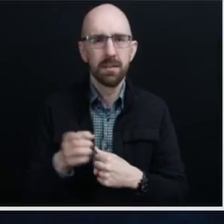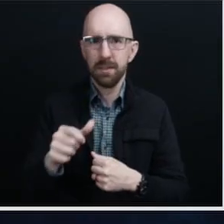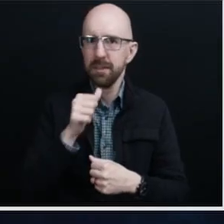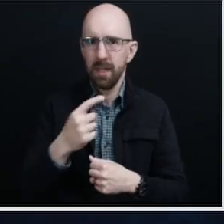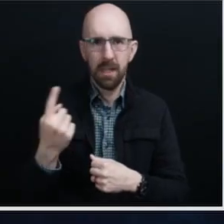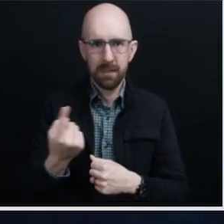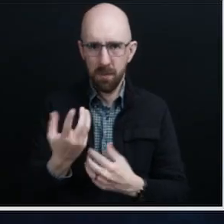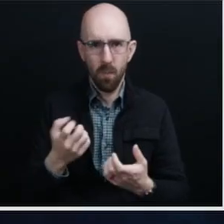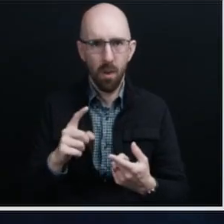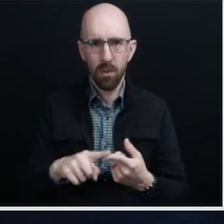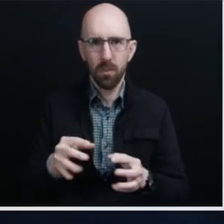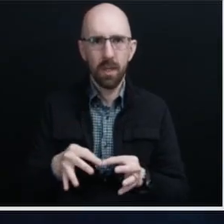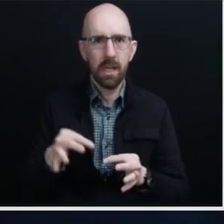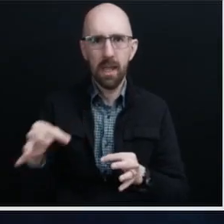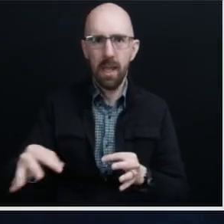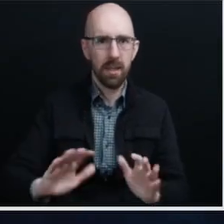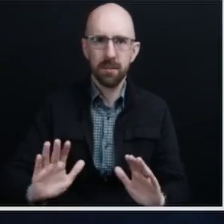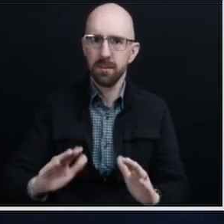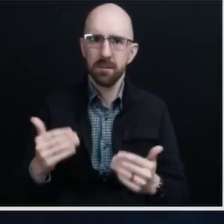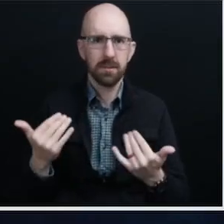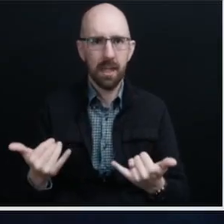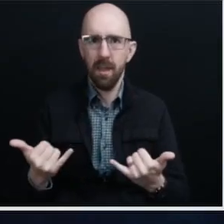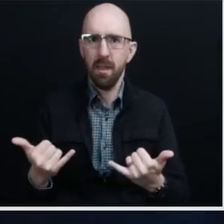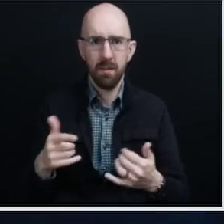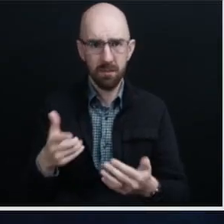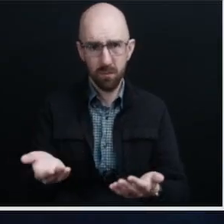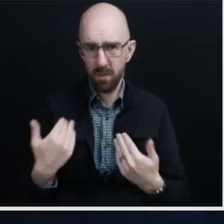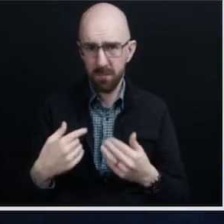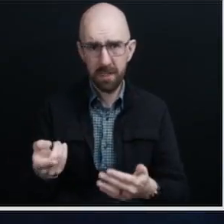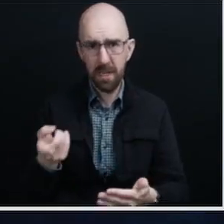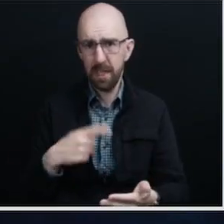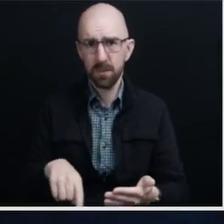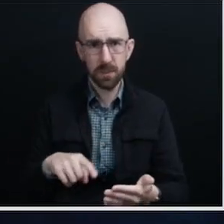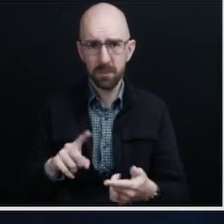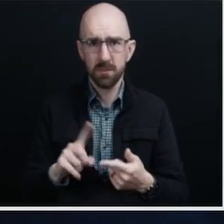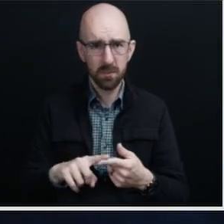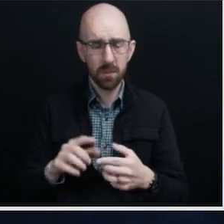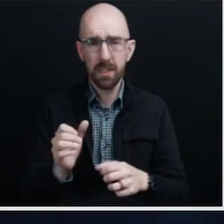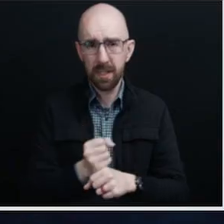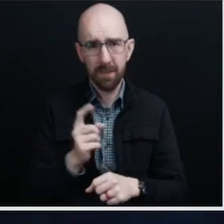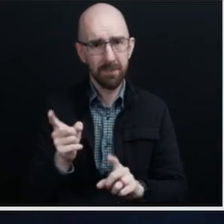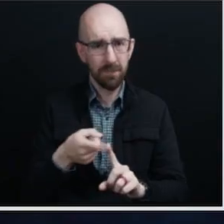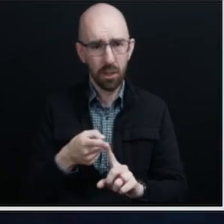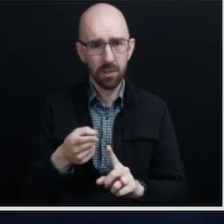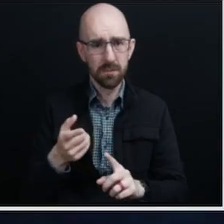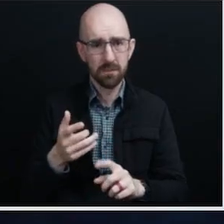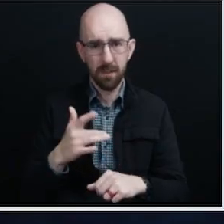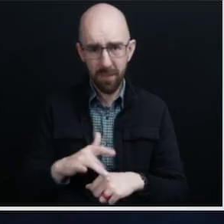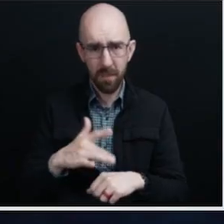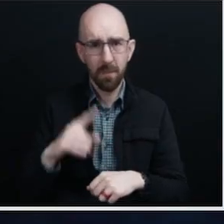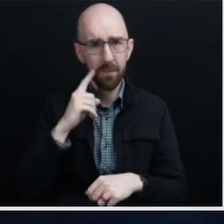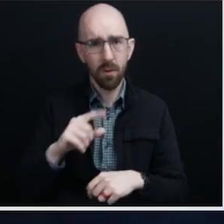delay. Can you come in like next week to get our first available for a biopsy?" And so I did that.